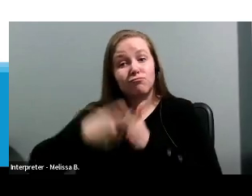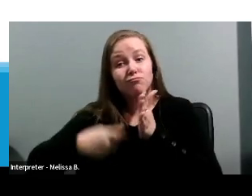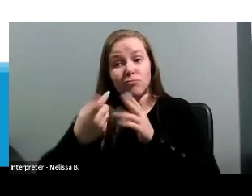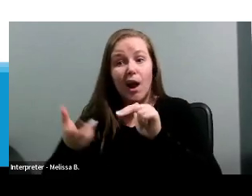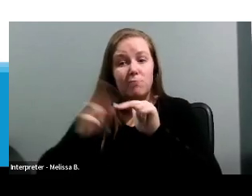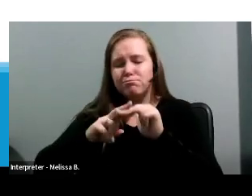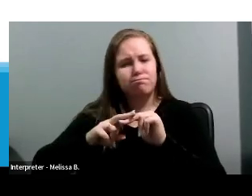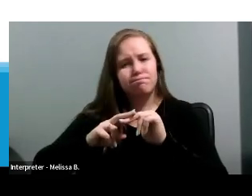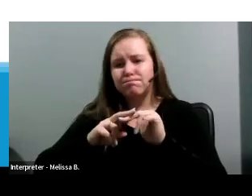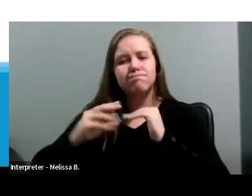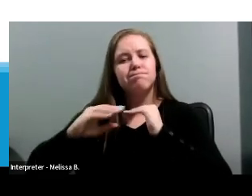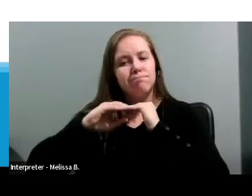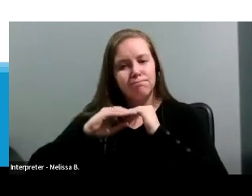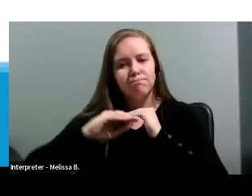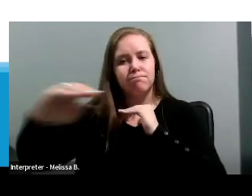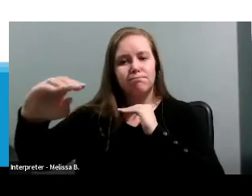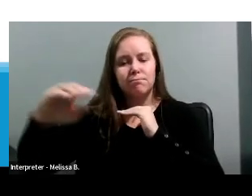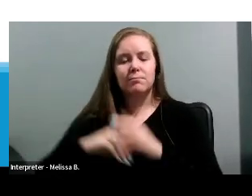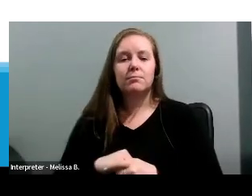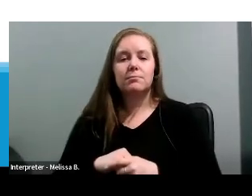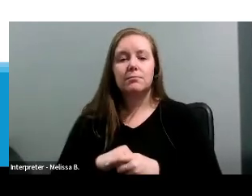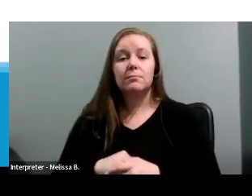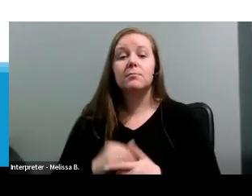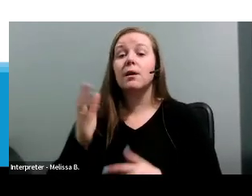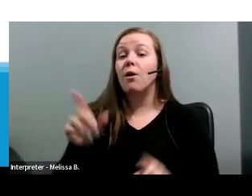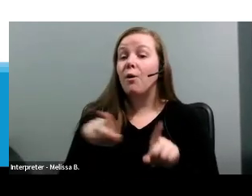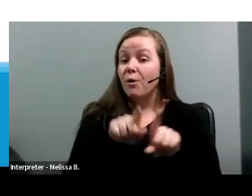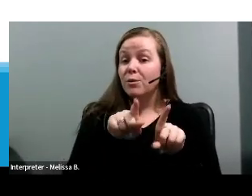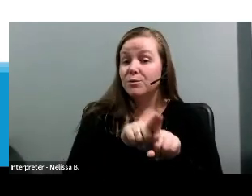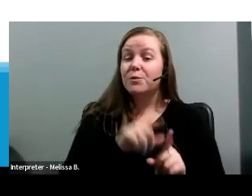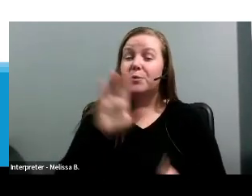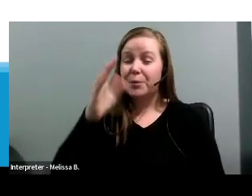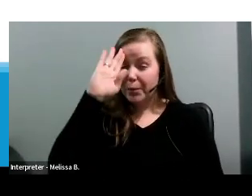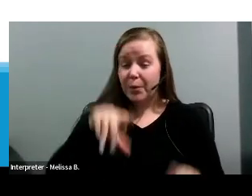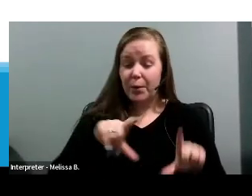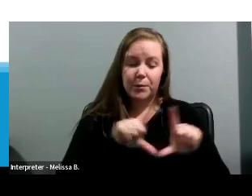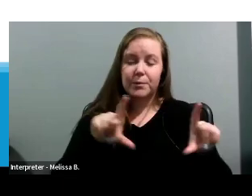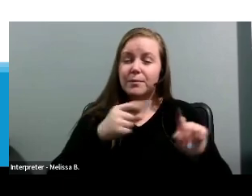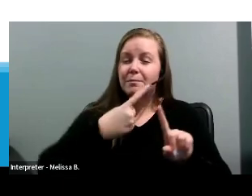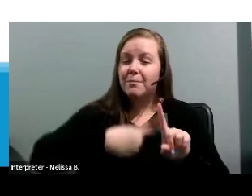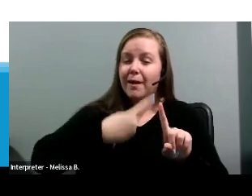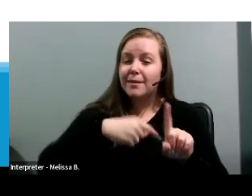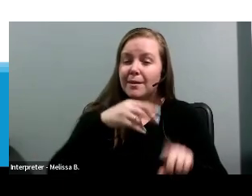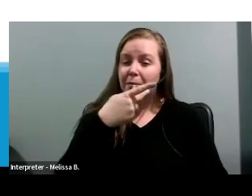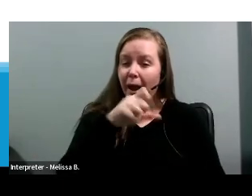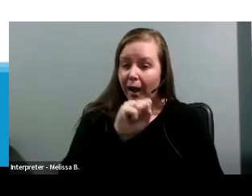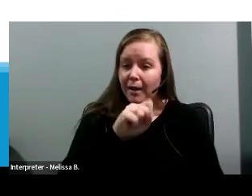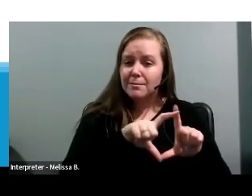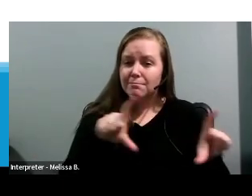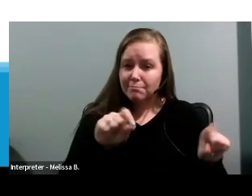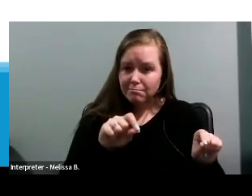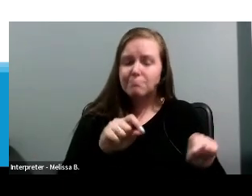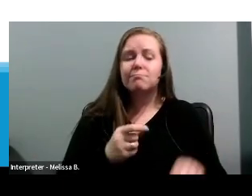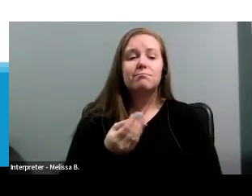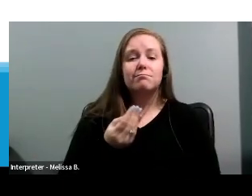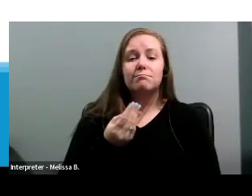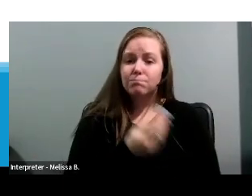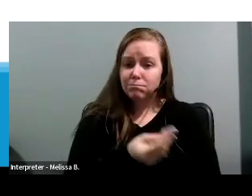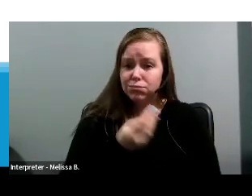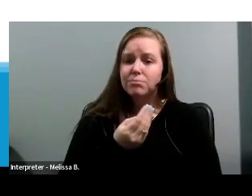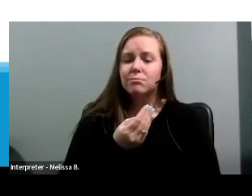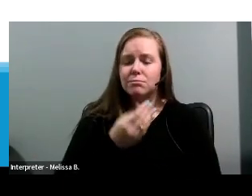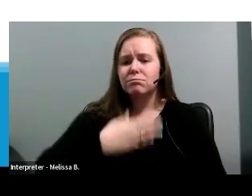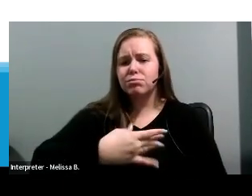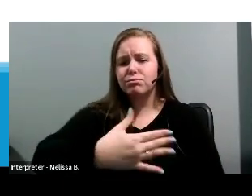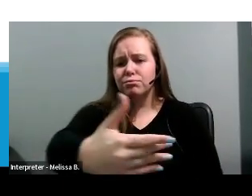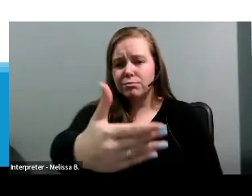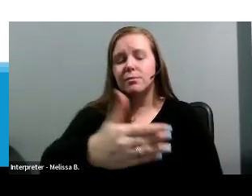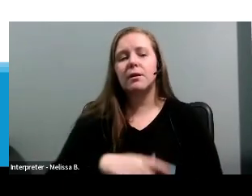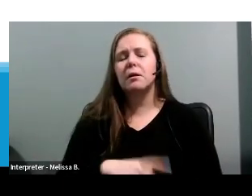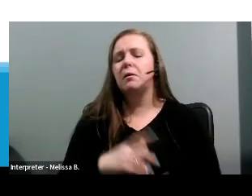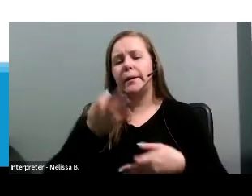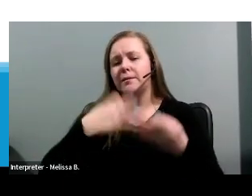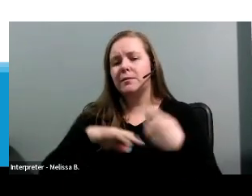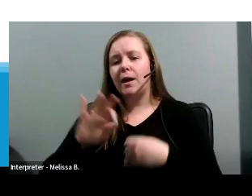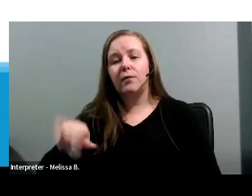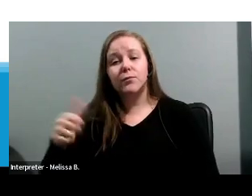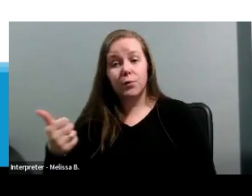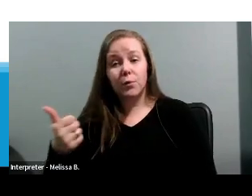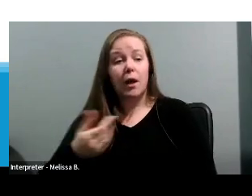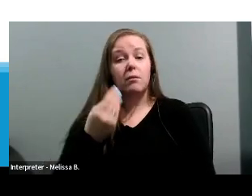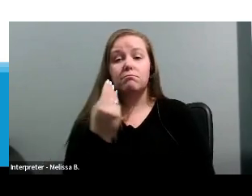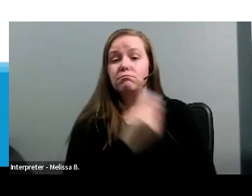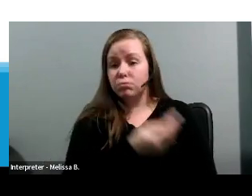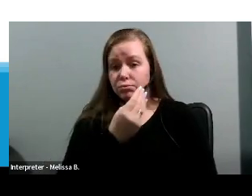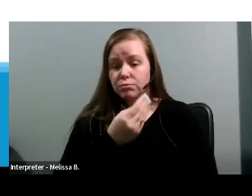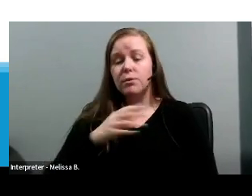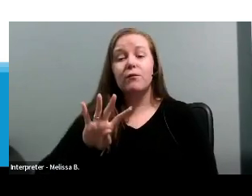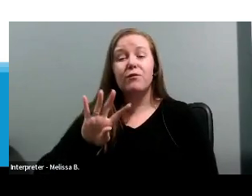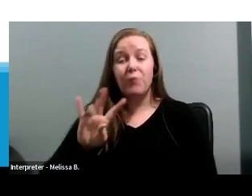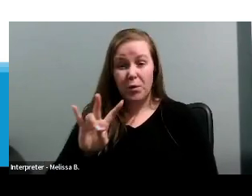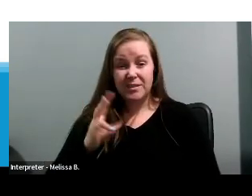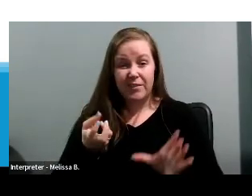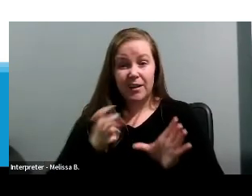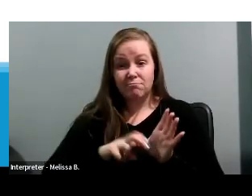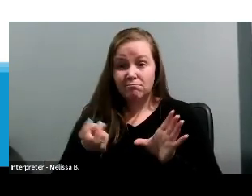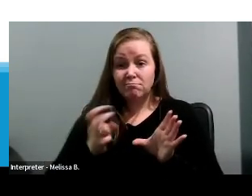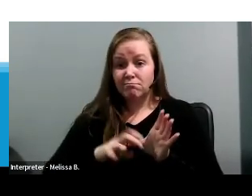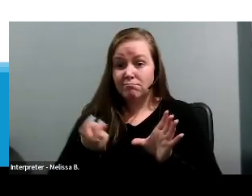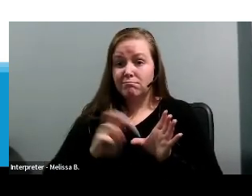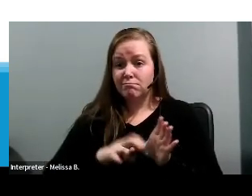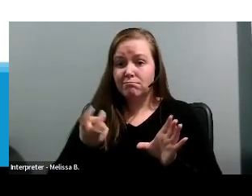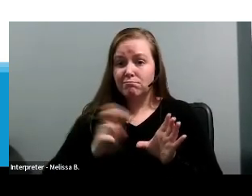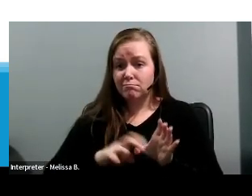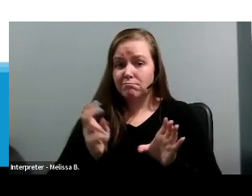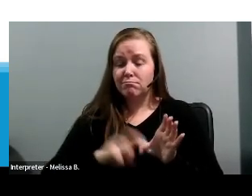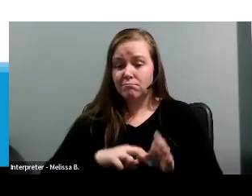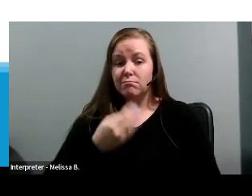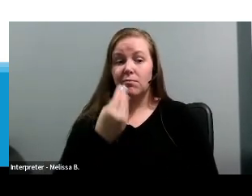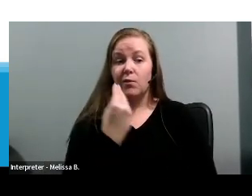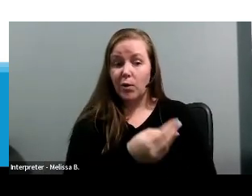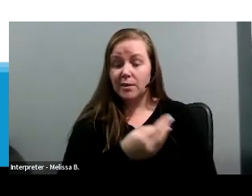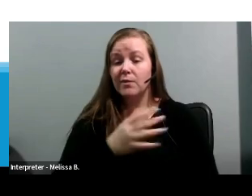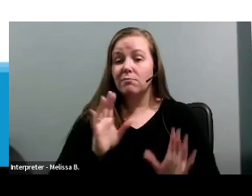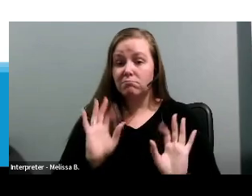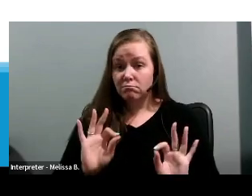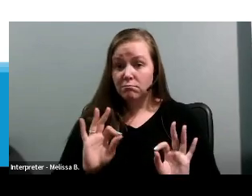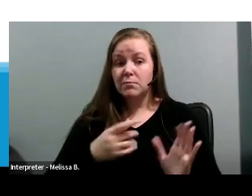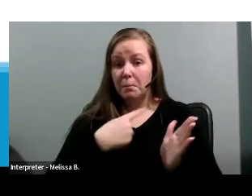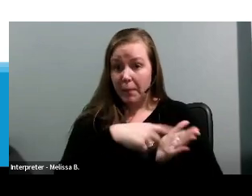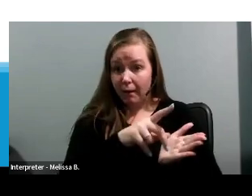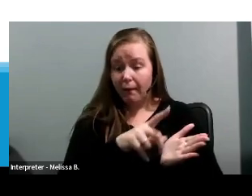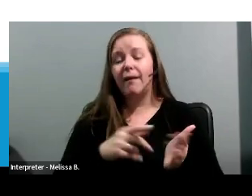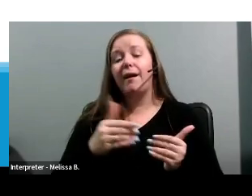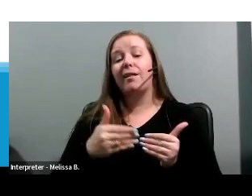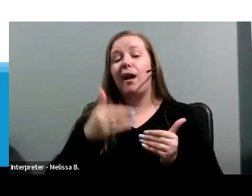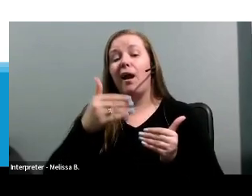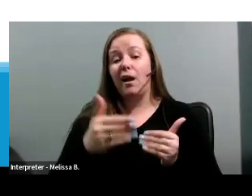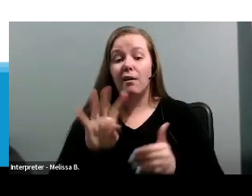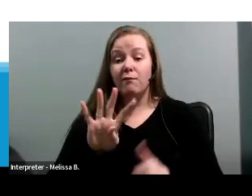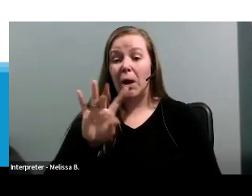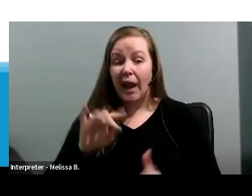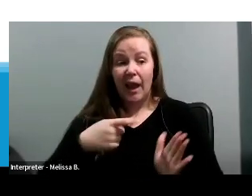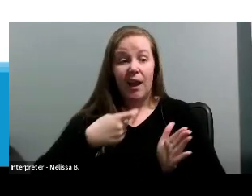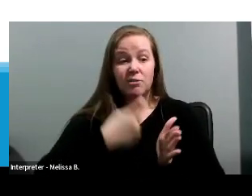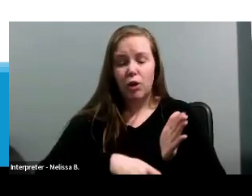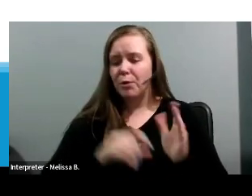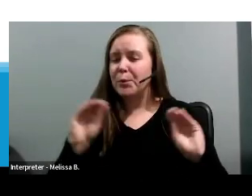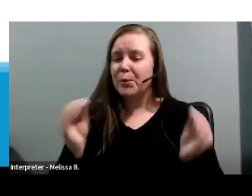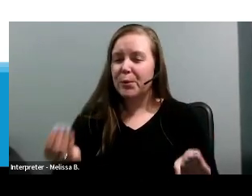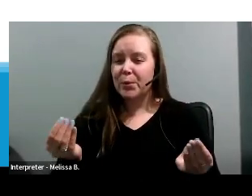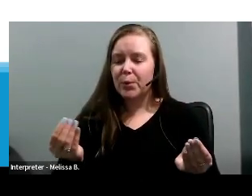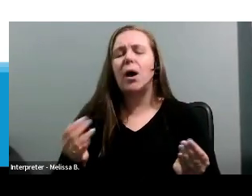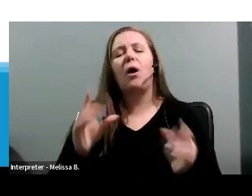Melissa Wong (she/her), SPT: instead of paying up front for your Metro Pass, you can tap and, and it will… once it hits the maximum of 47, rides, then you will no longer have to pay anymore. And the idea behind that is that we'll, in future years, we'll be able to see that lower and lower, and just, reducing the cost of transit for everybody.